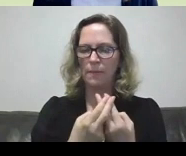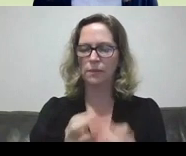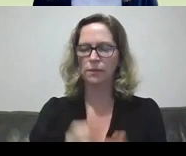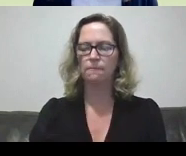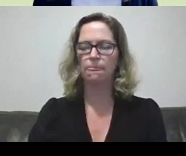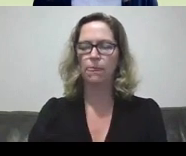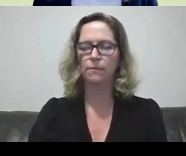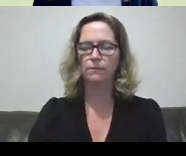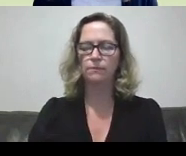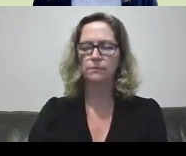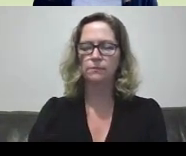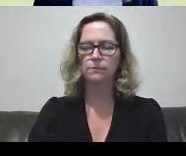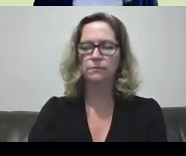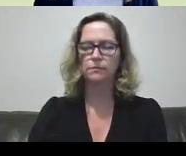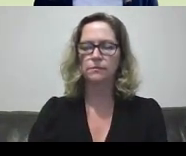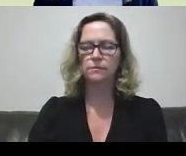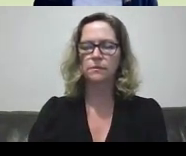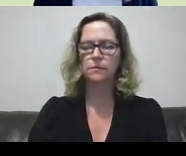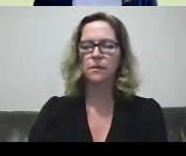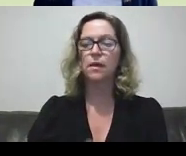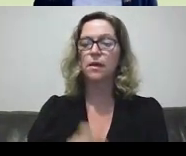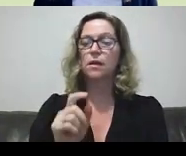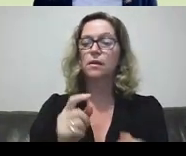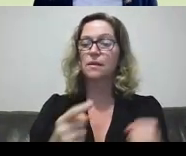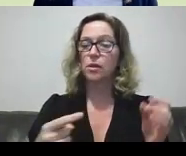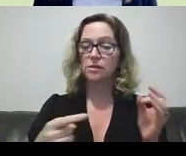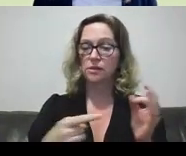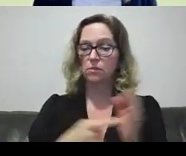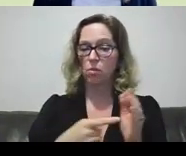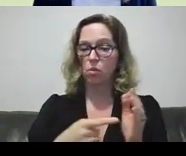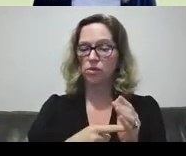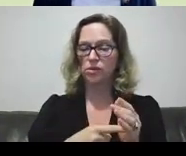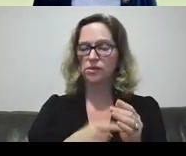also the most important thing is to accommodate your family members needs to